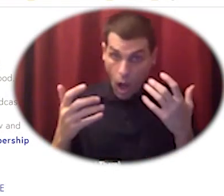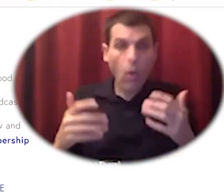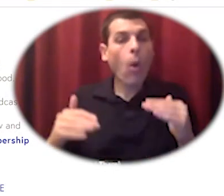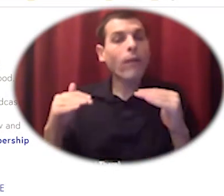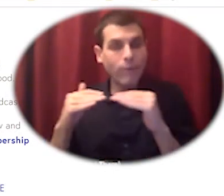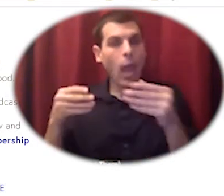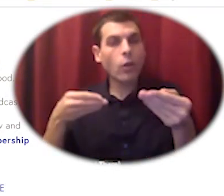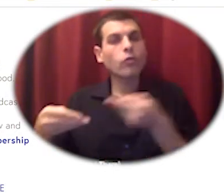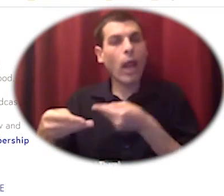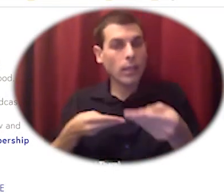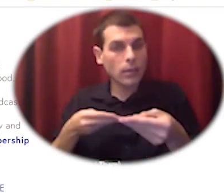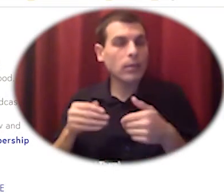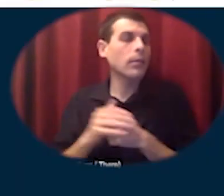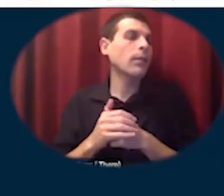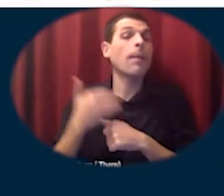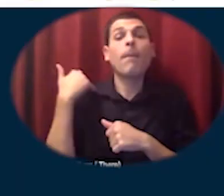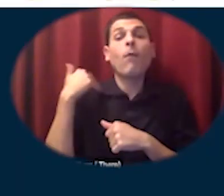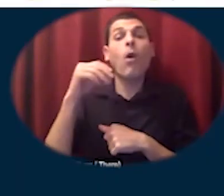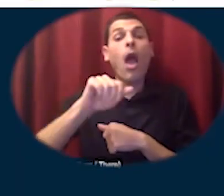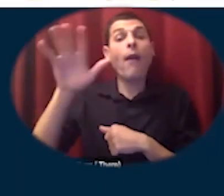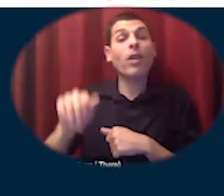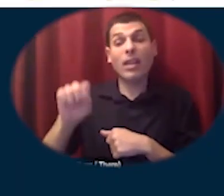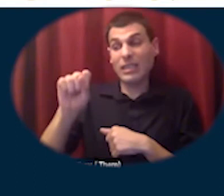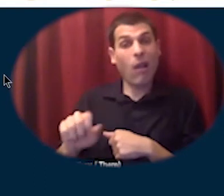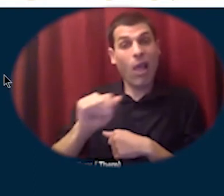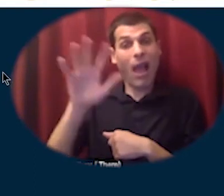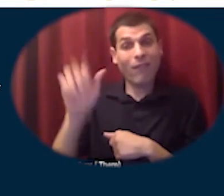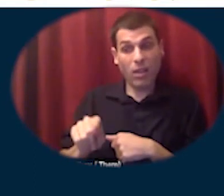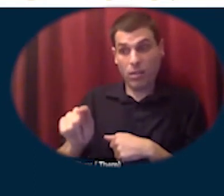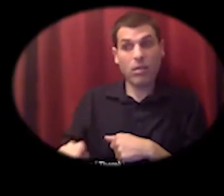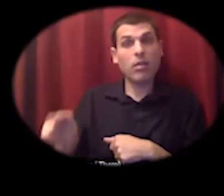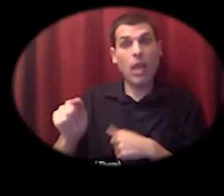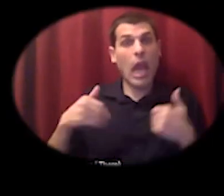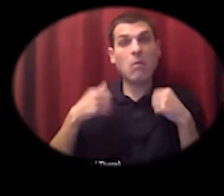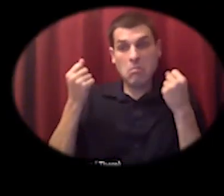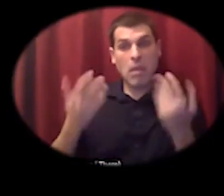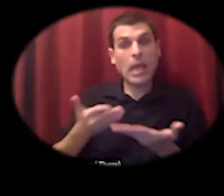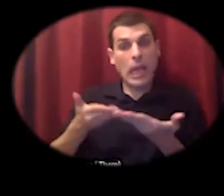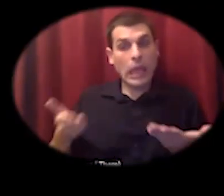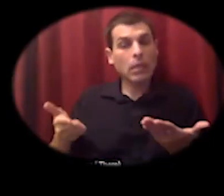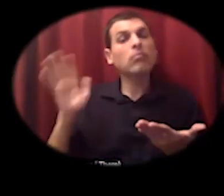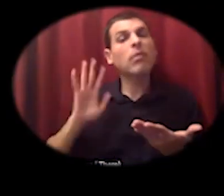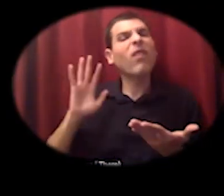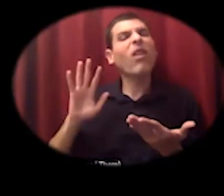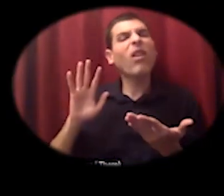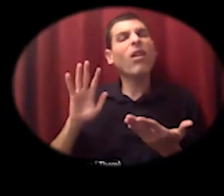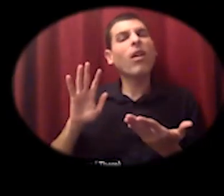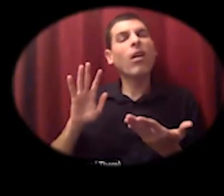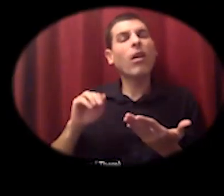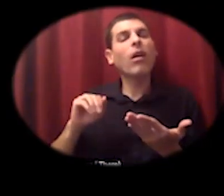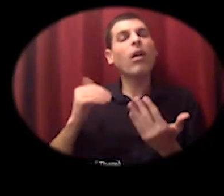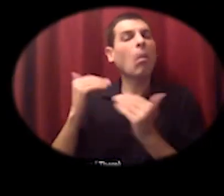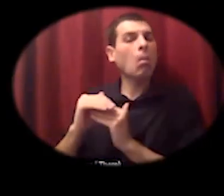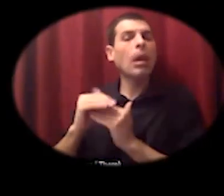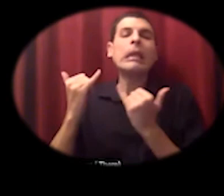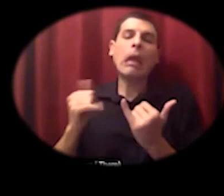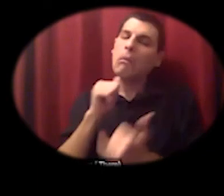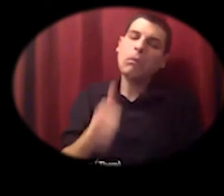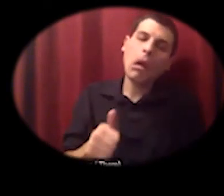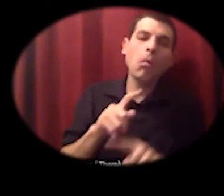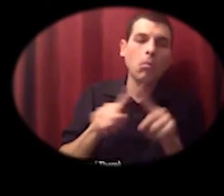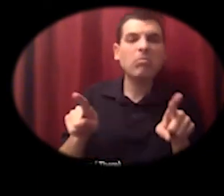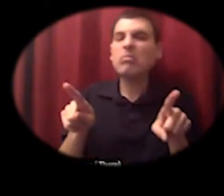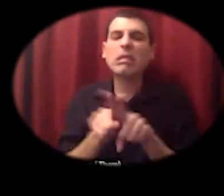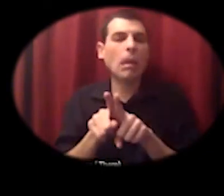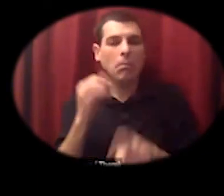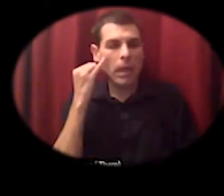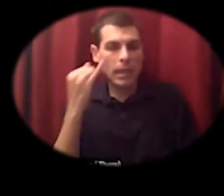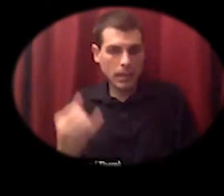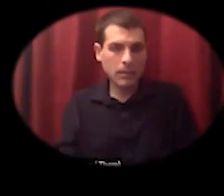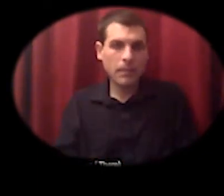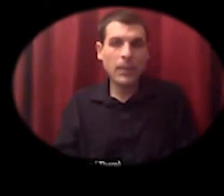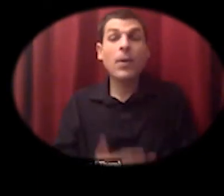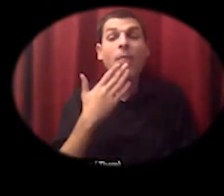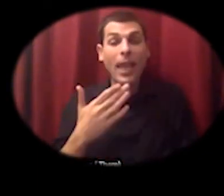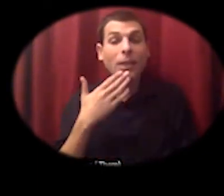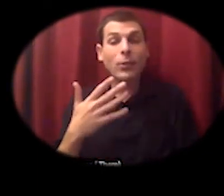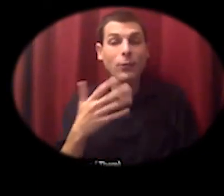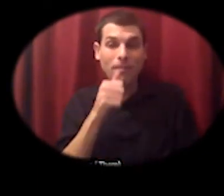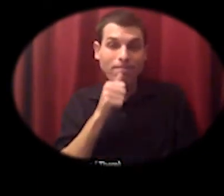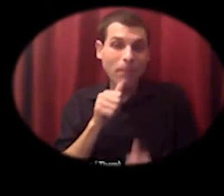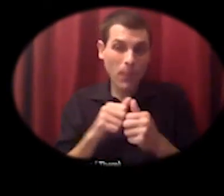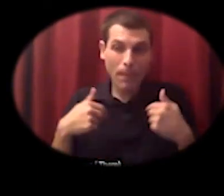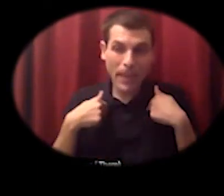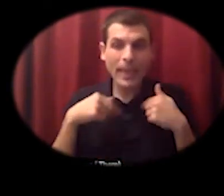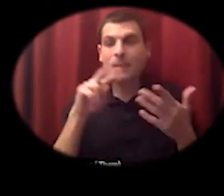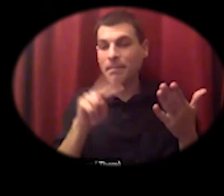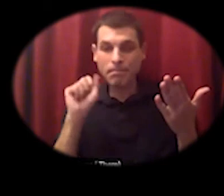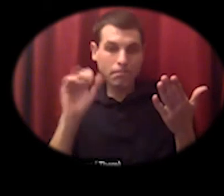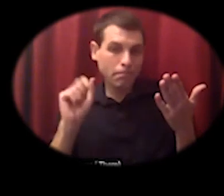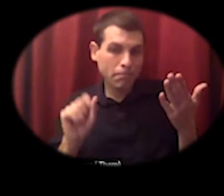South African goods as well